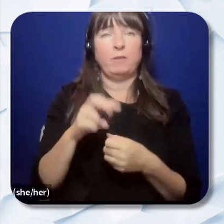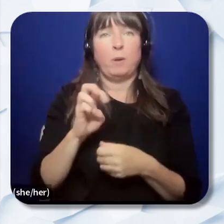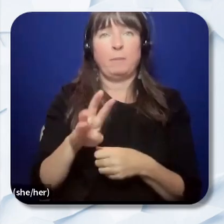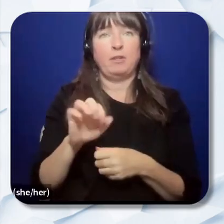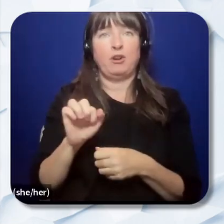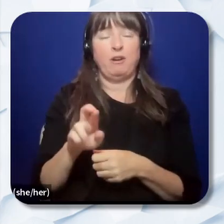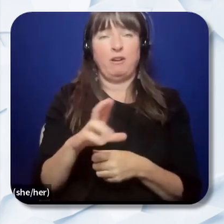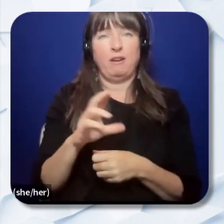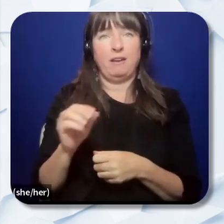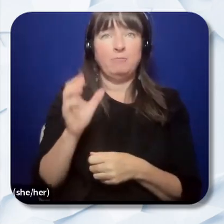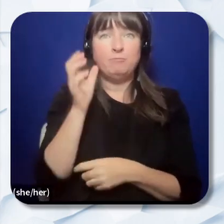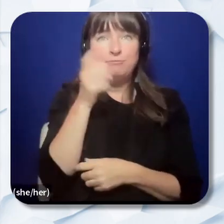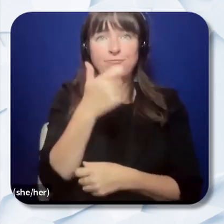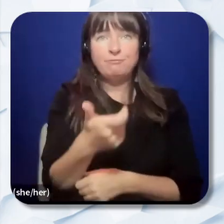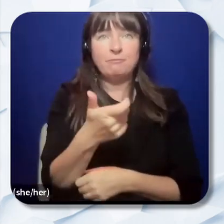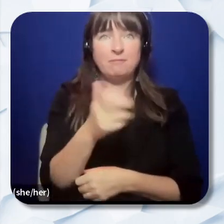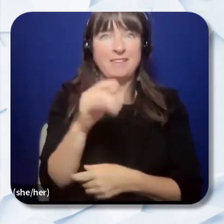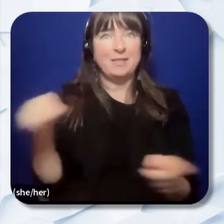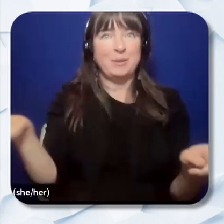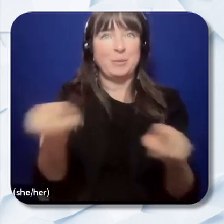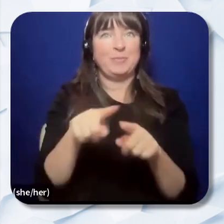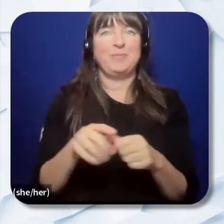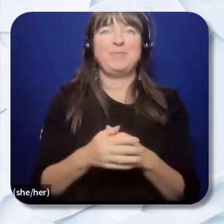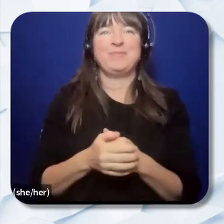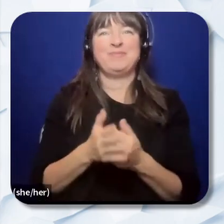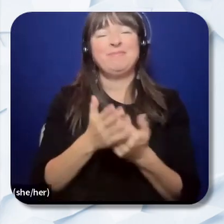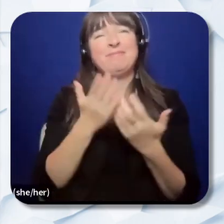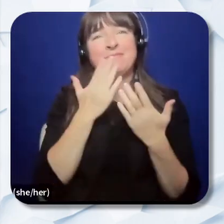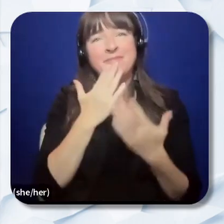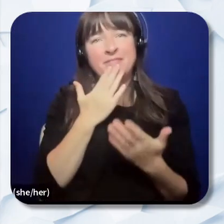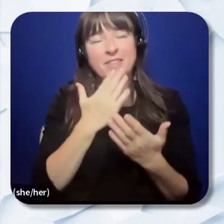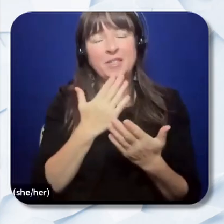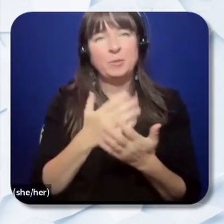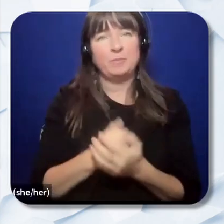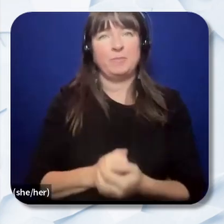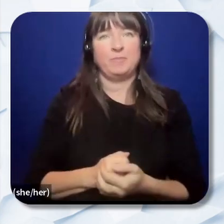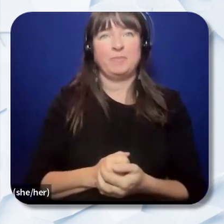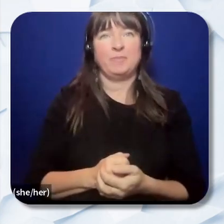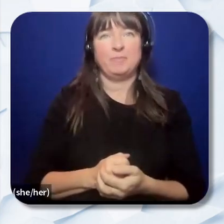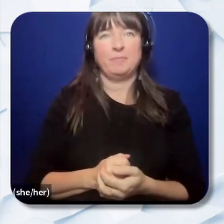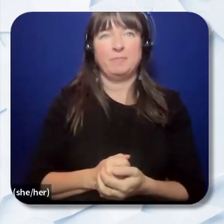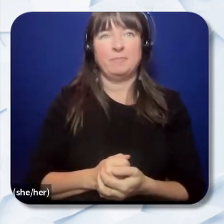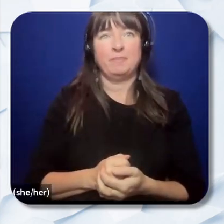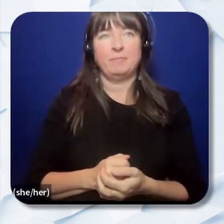presented. So that's all of you a deep thank you and sense of gratitude. Once again a thank you to